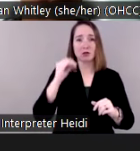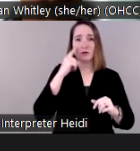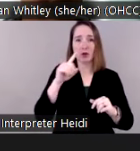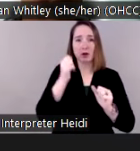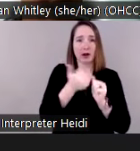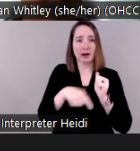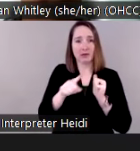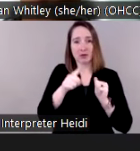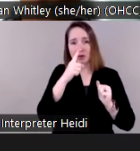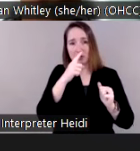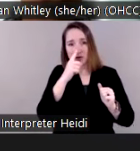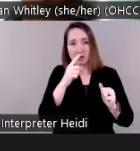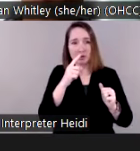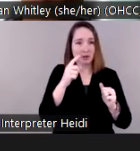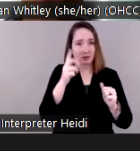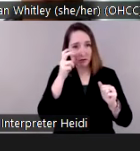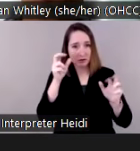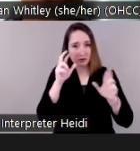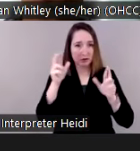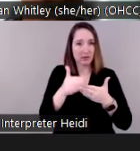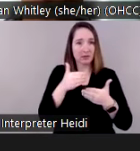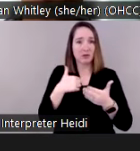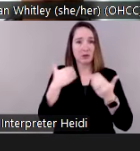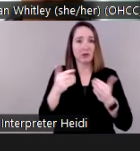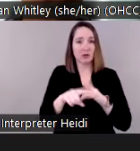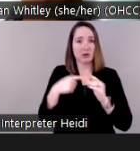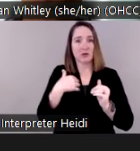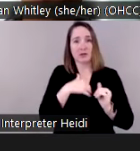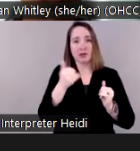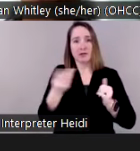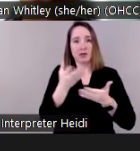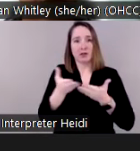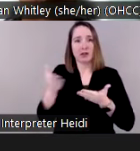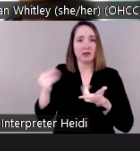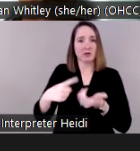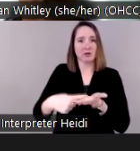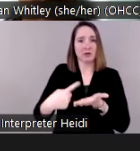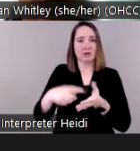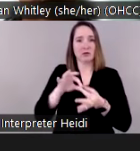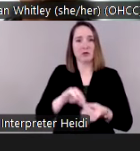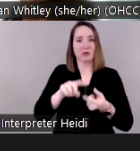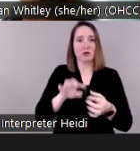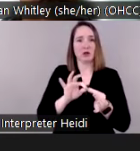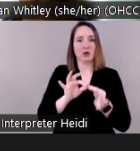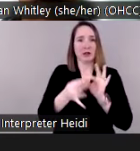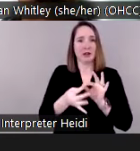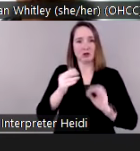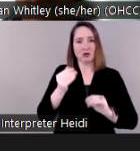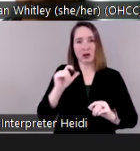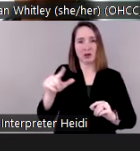could listen up um before we get started, we have a few things to go over when it comes to the interpretation